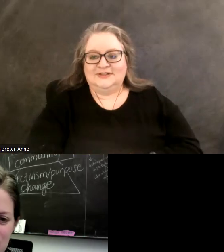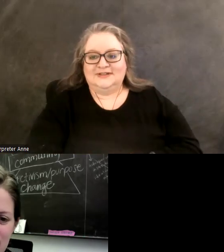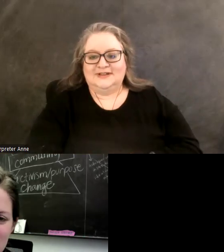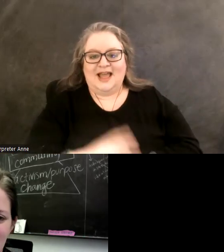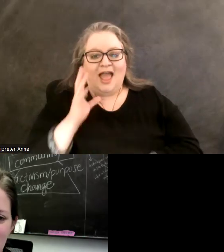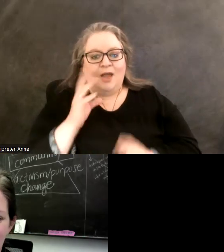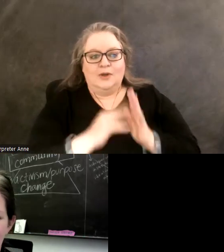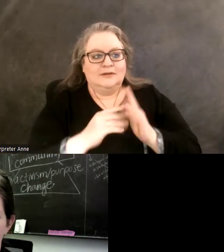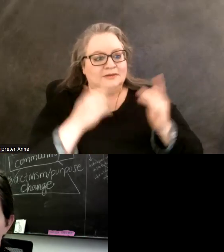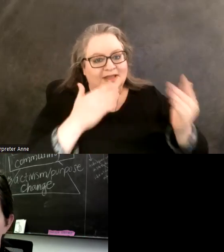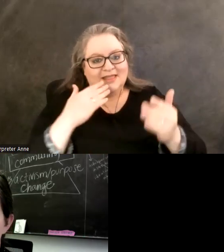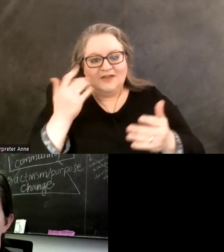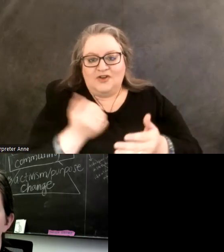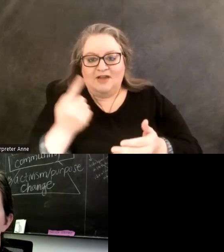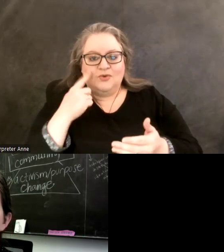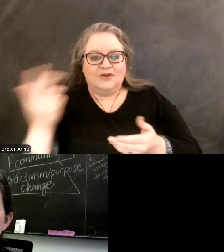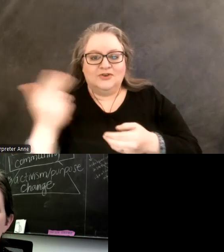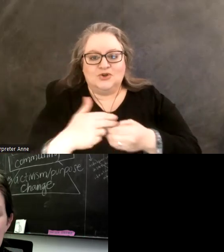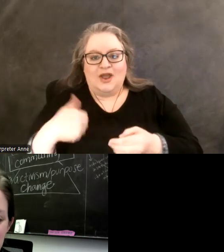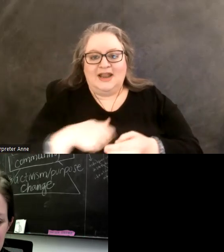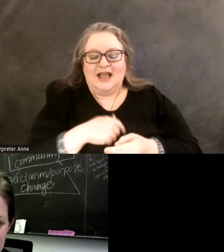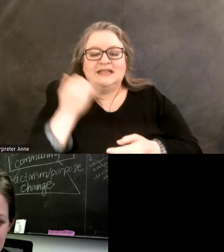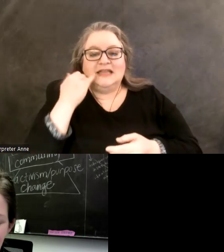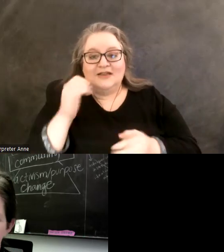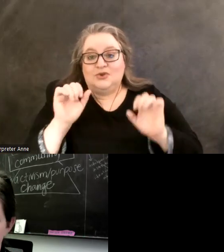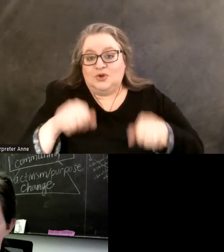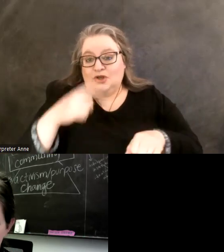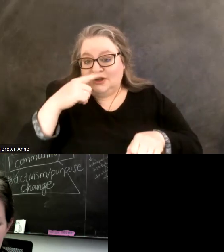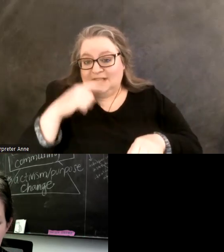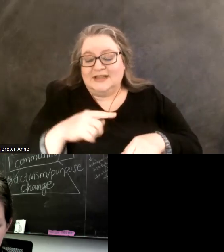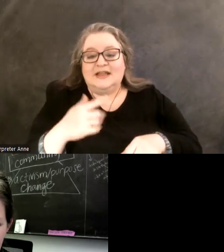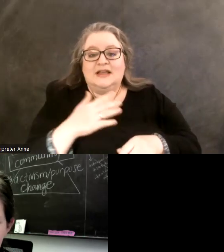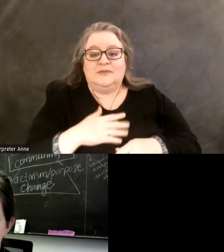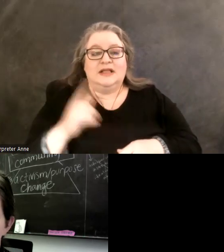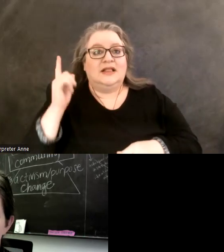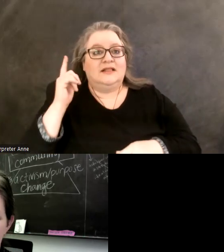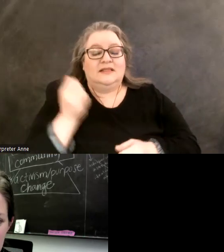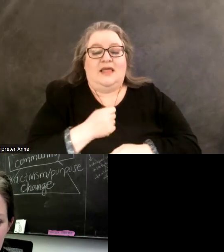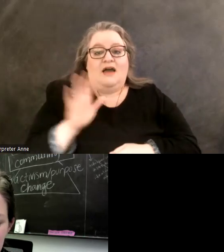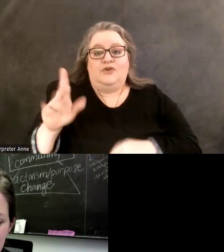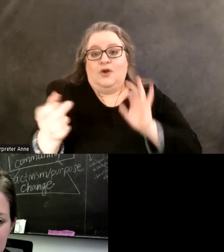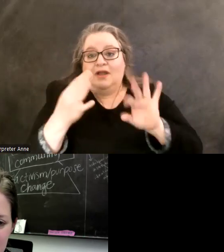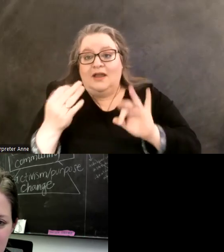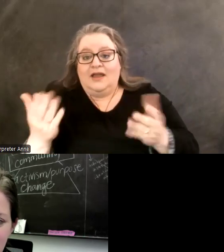thanks to everyone for joining us. If you could please, we'd love to hear what you thought. Joy just dropped a link to a